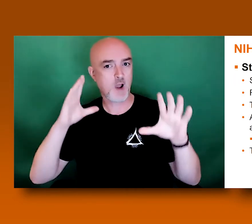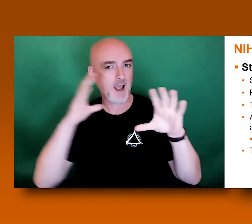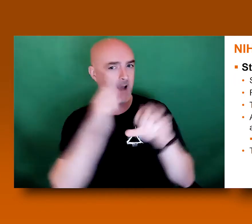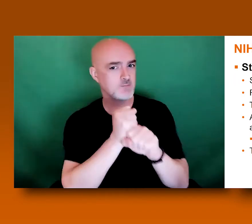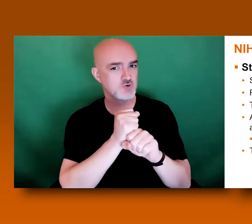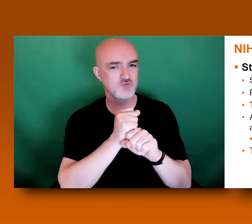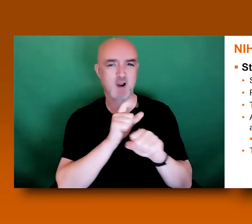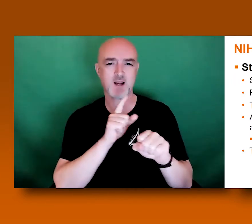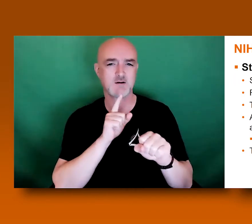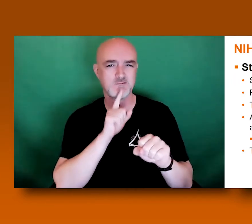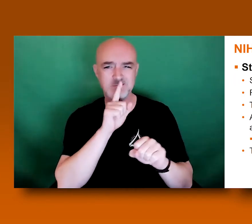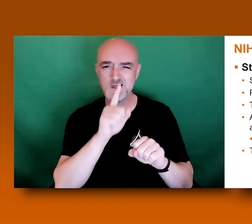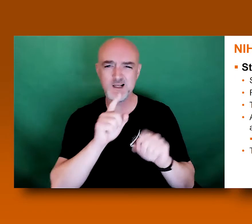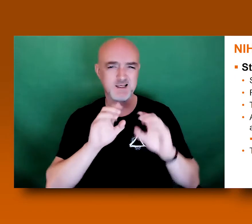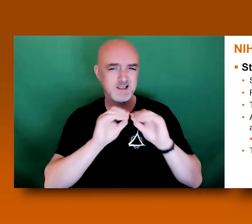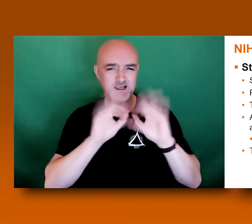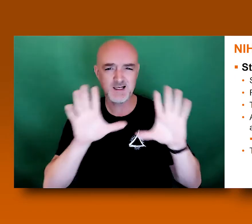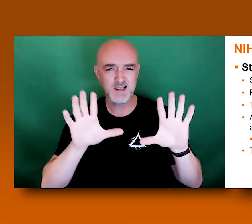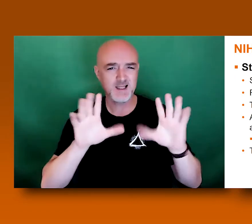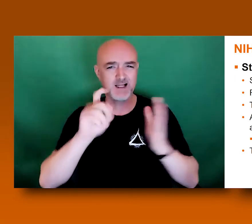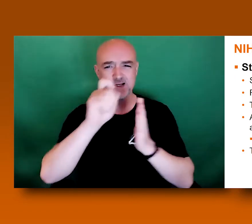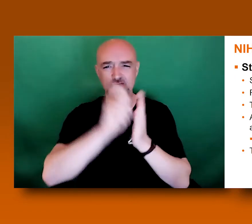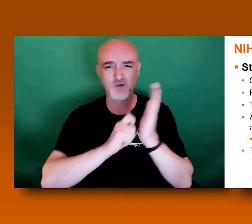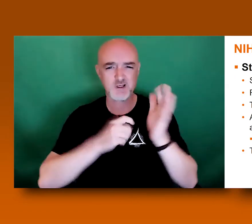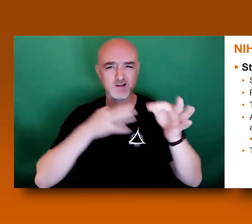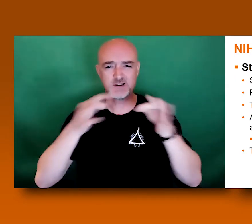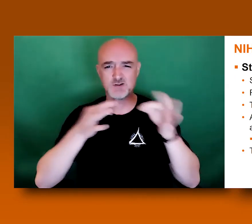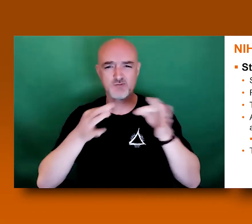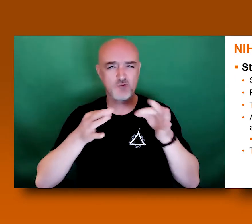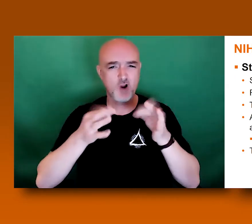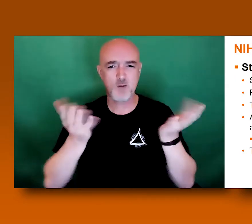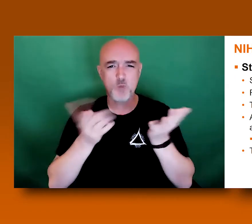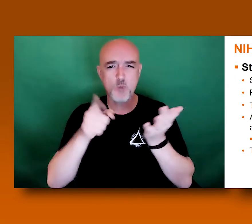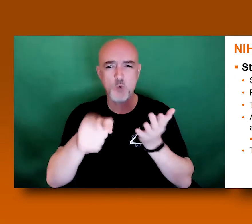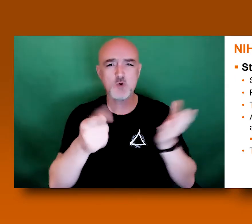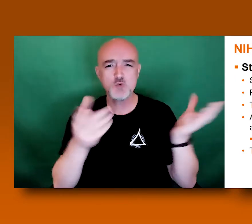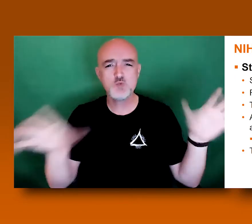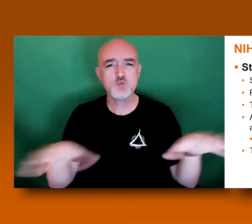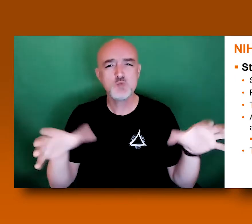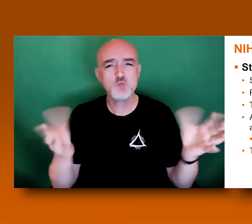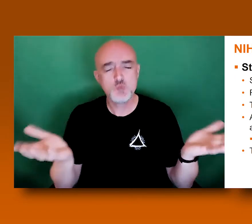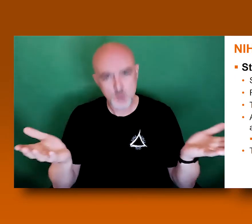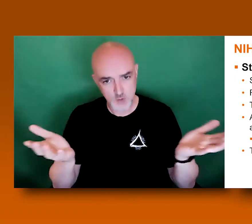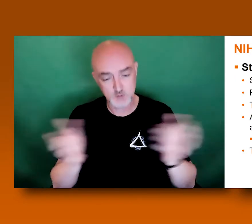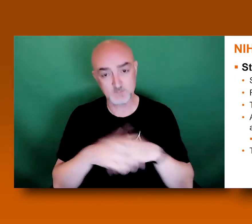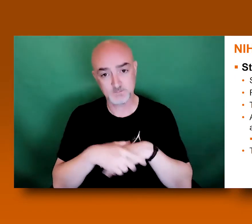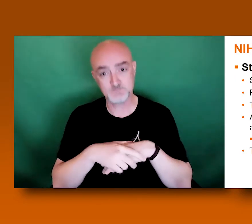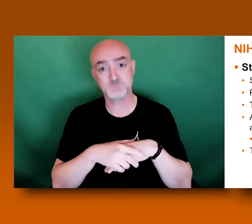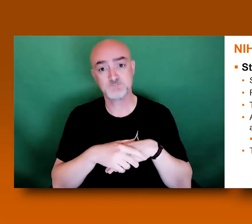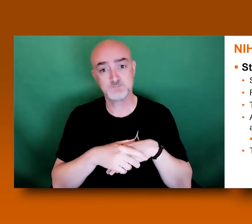and your Abstract is a clear representation of what you're going to be doing.